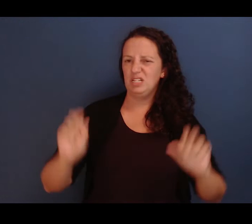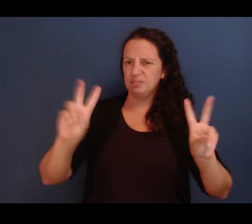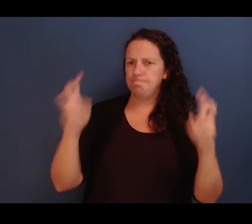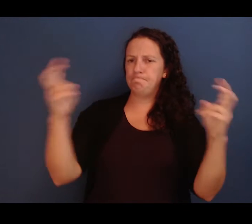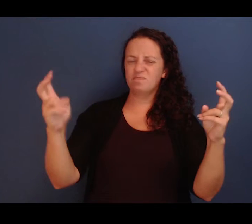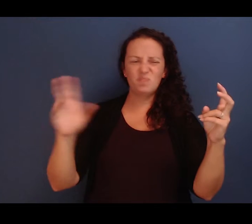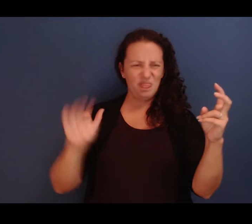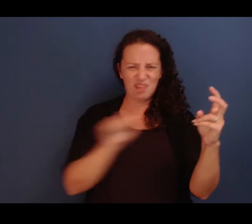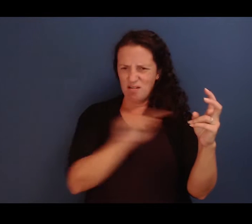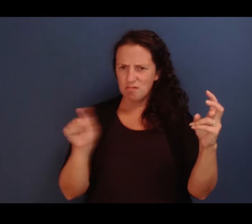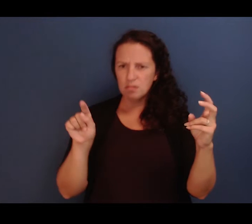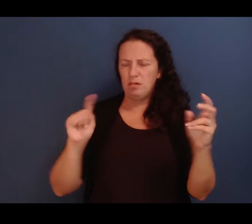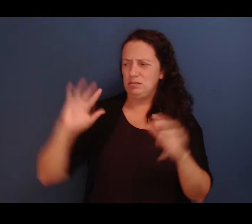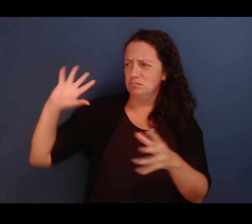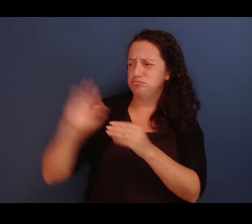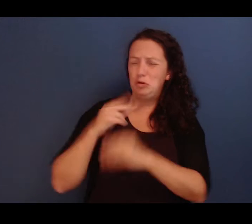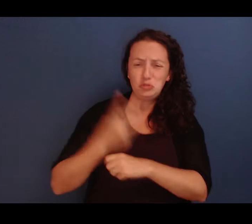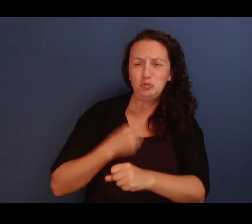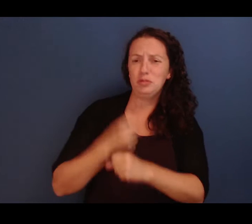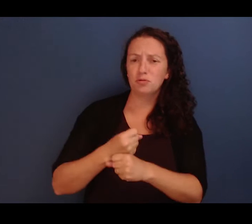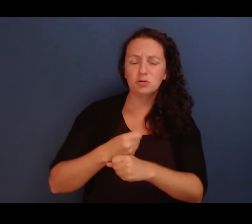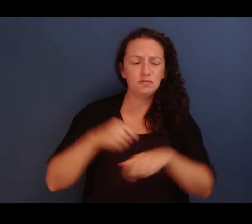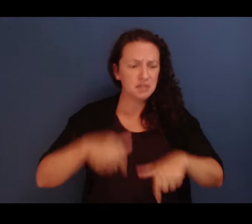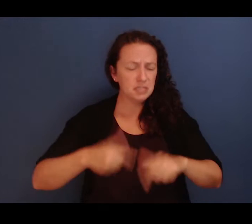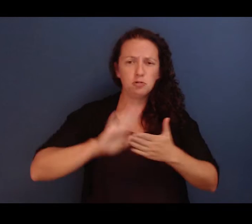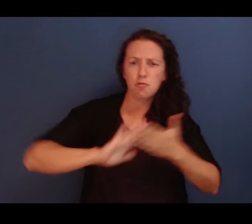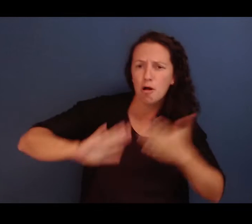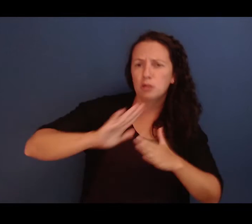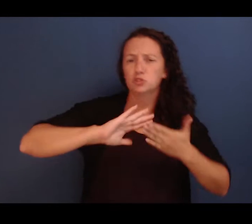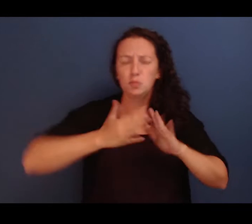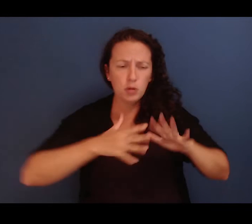This theme is the culmination of the past two years of our college community journeying